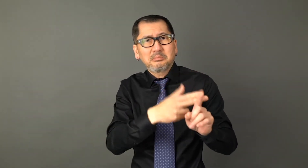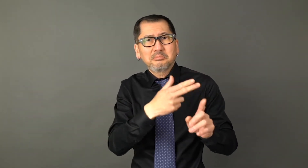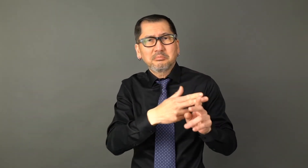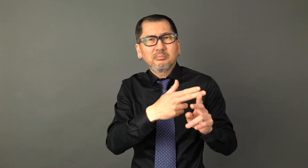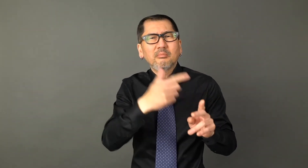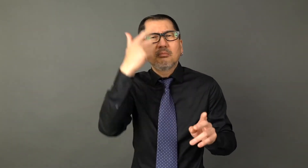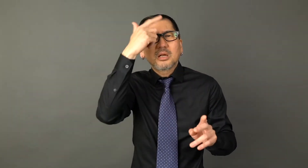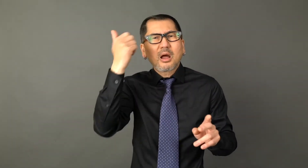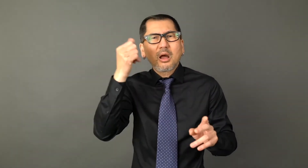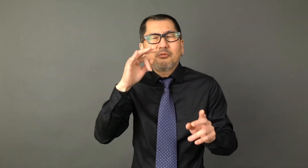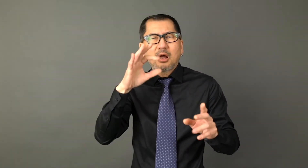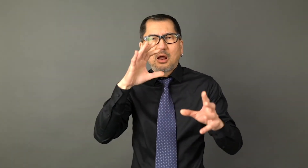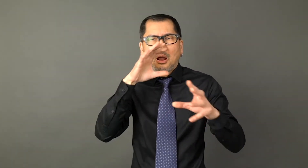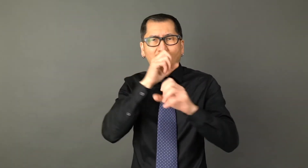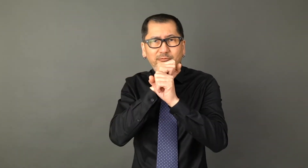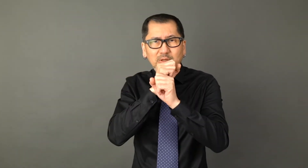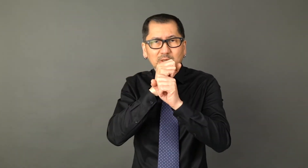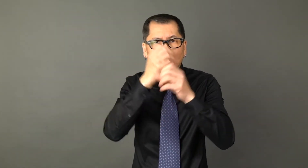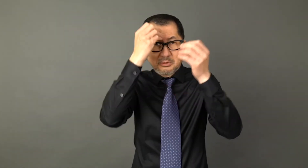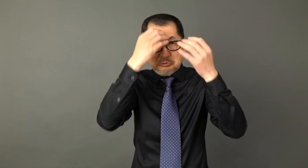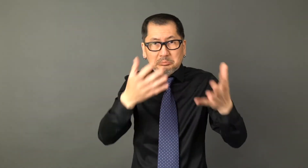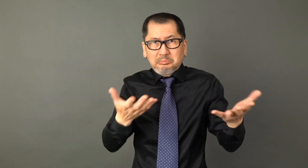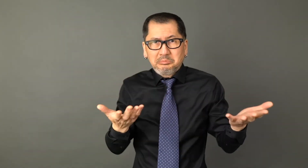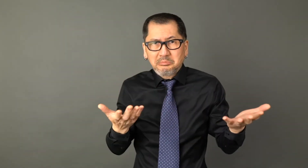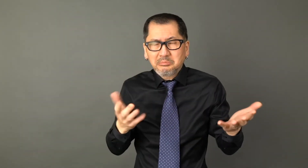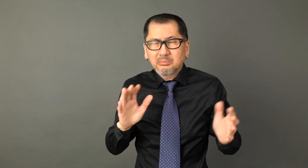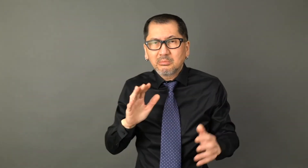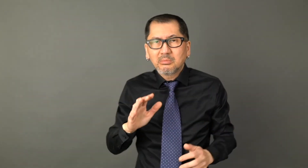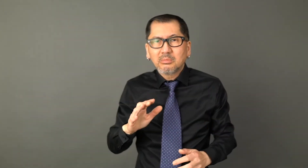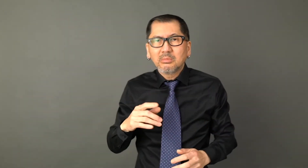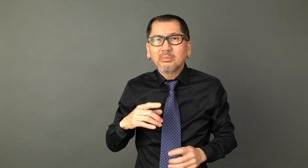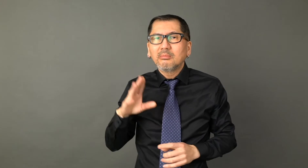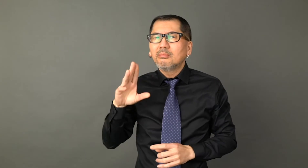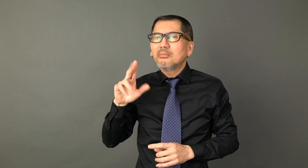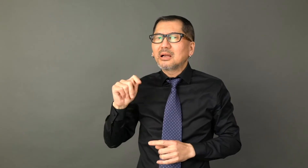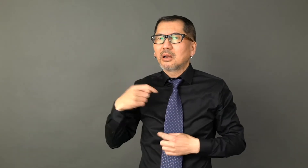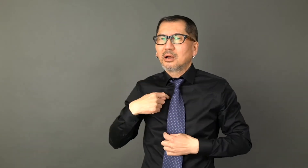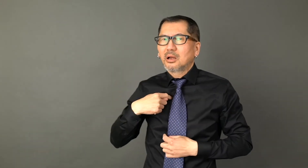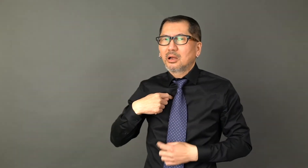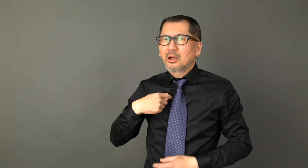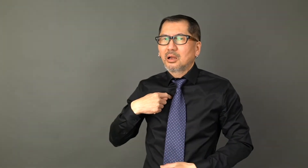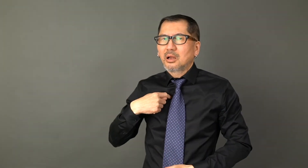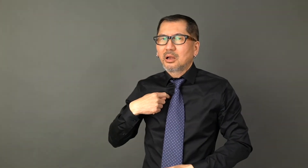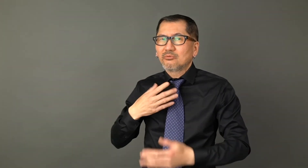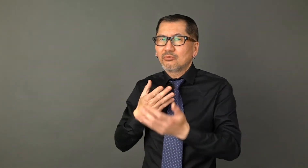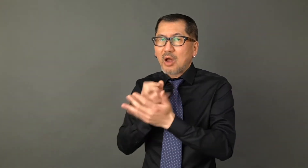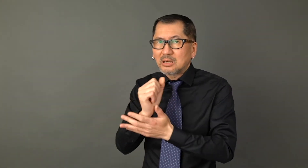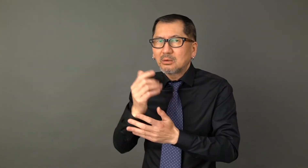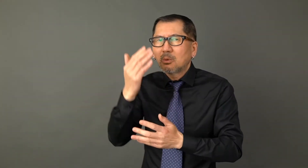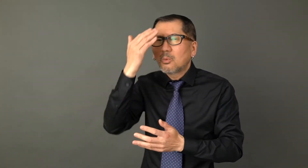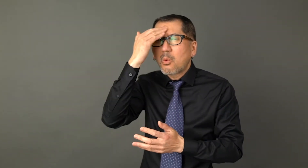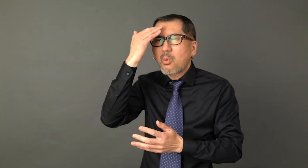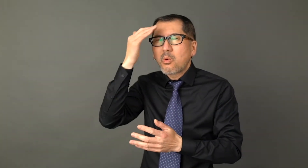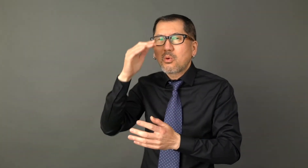their background, or their name, because of confidentiality, but I had the right to know